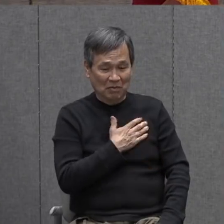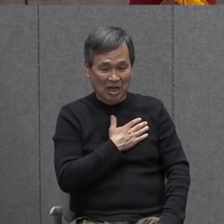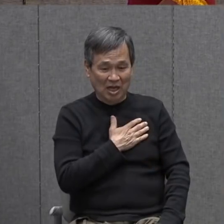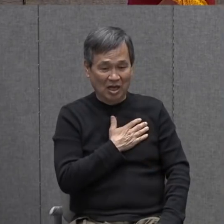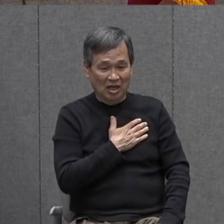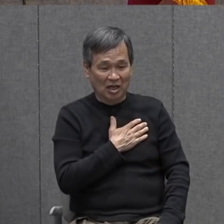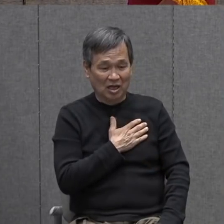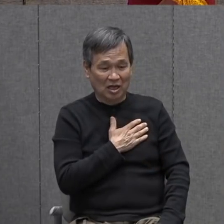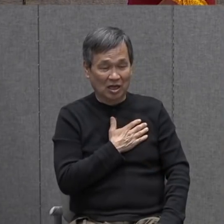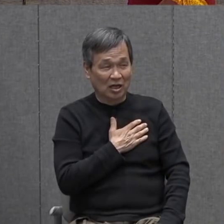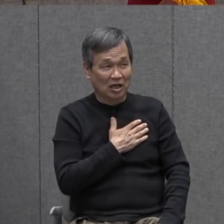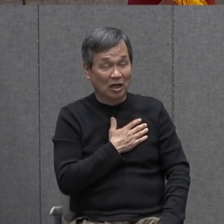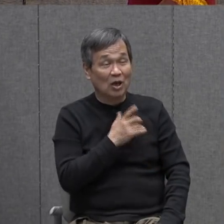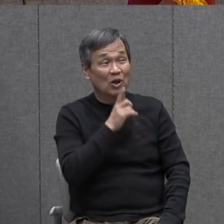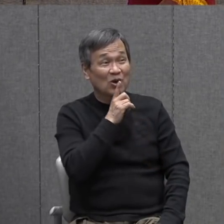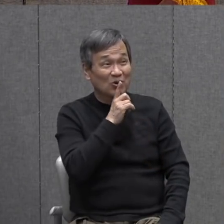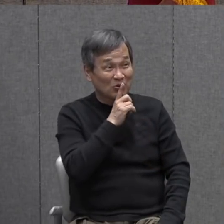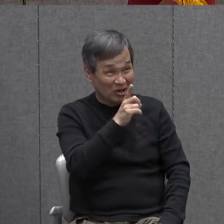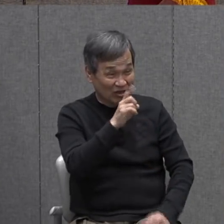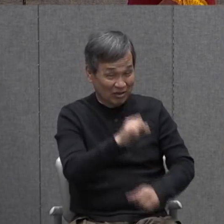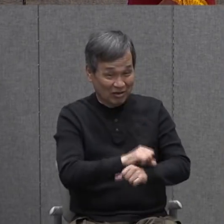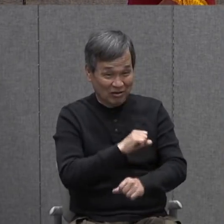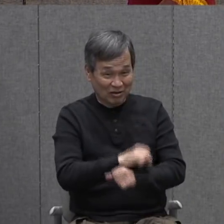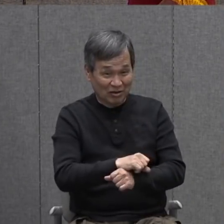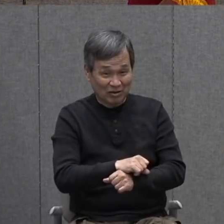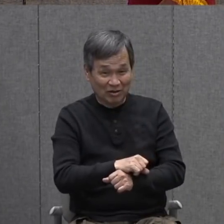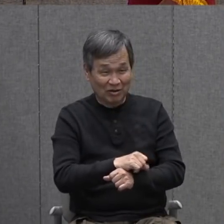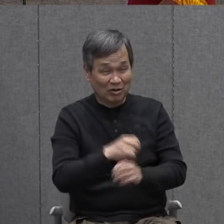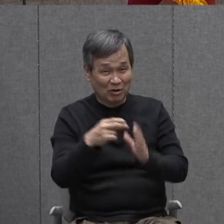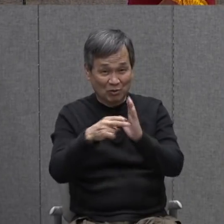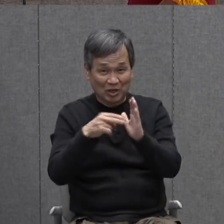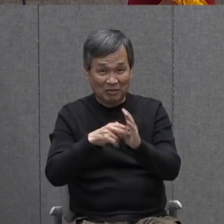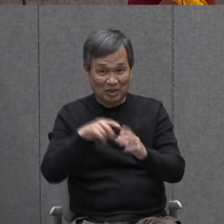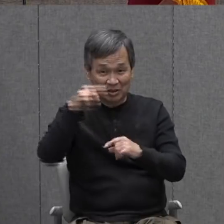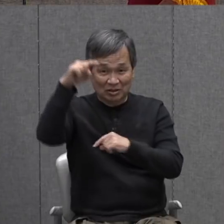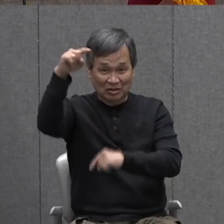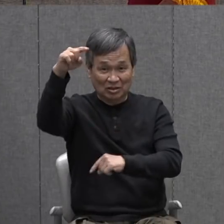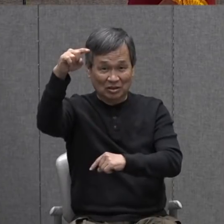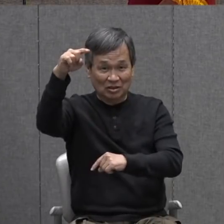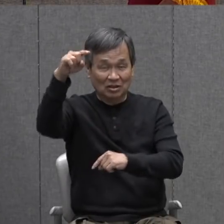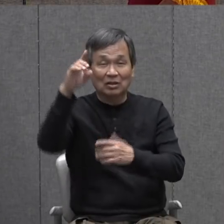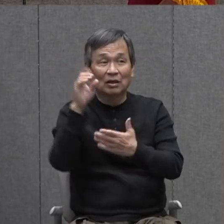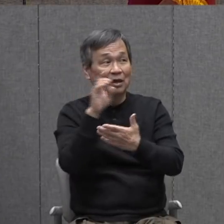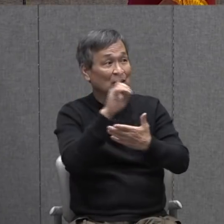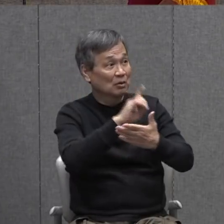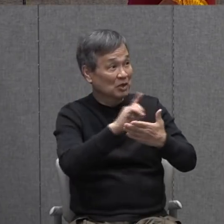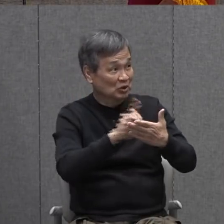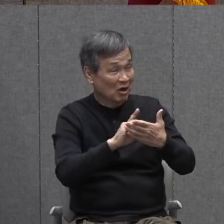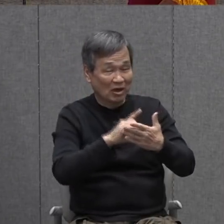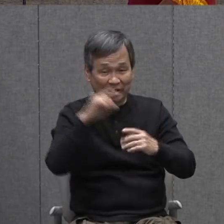I think the shape of my paintbrush looks pretty accurate. Now I want you to try it with your drawing.